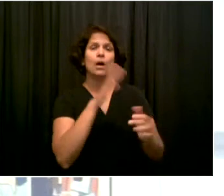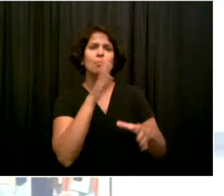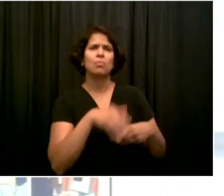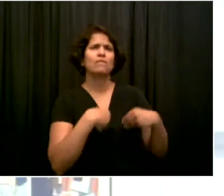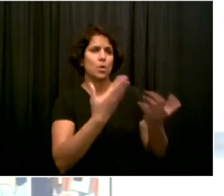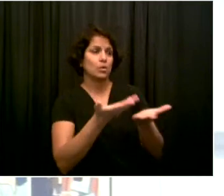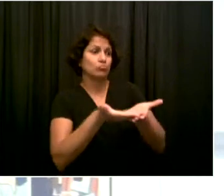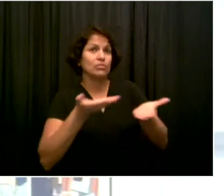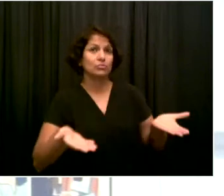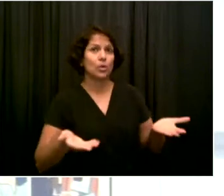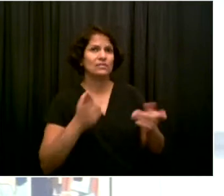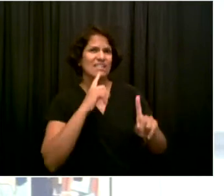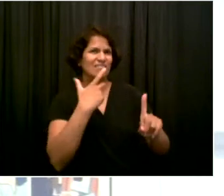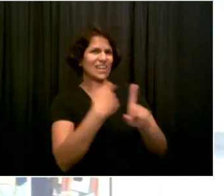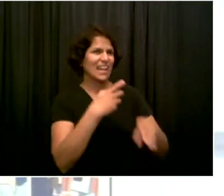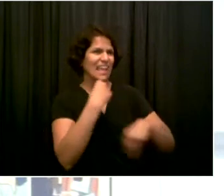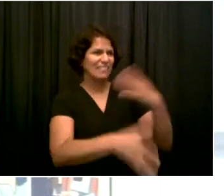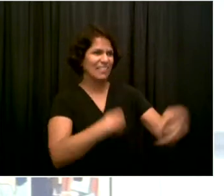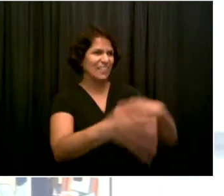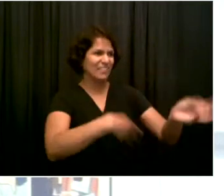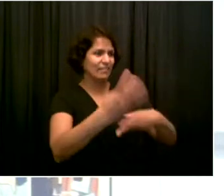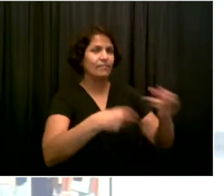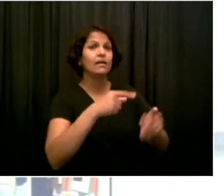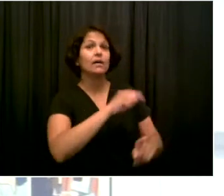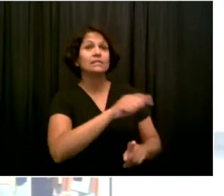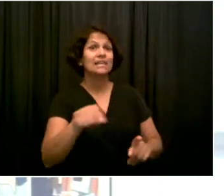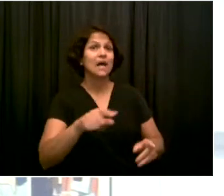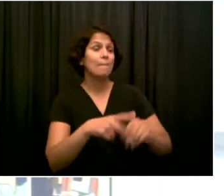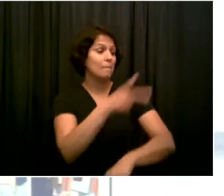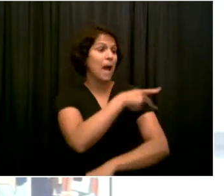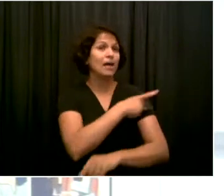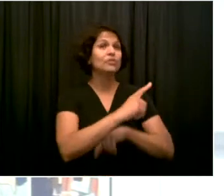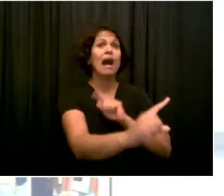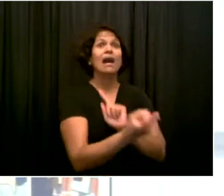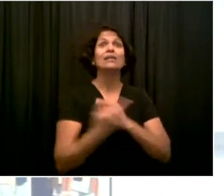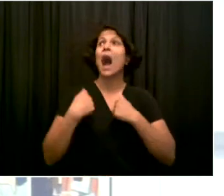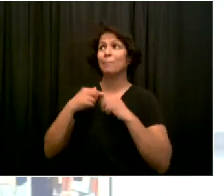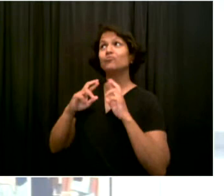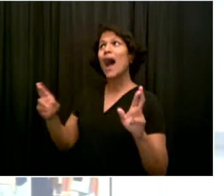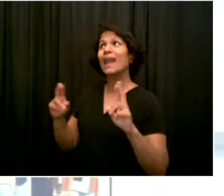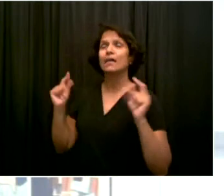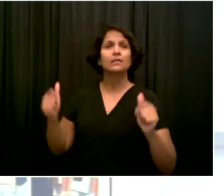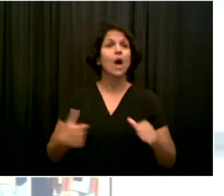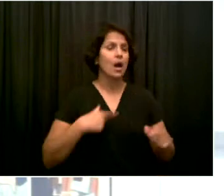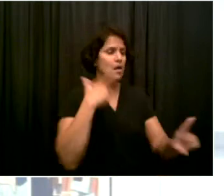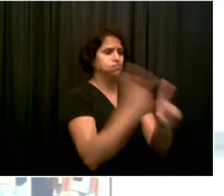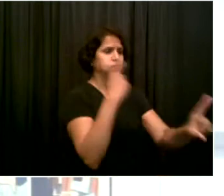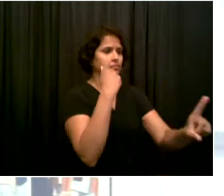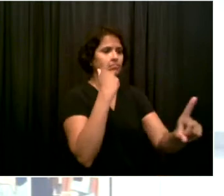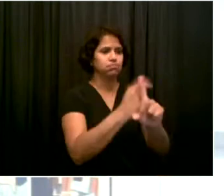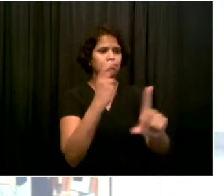EVERY OPPORTUNITY CAMPAIGN AS WELL AS MAKING SURE THEY HAVE THE SUPPLIES TO VACCINATING